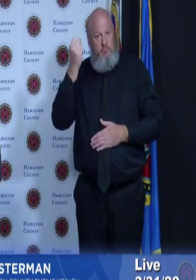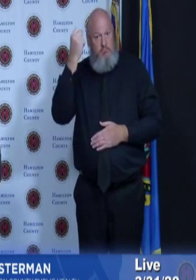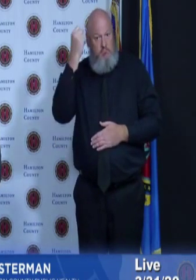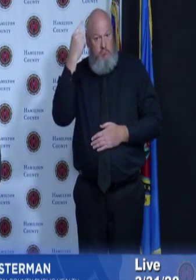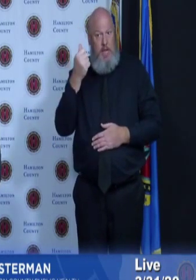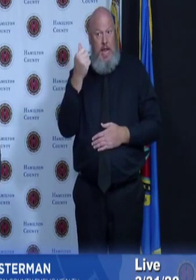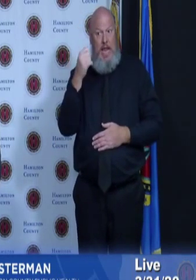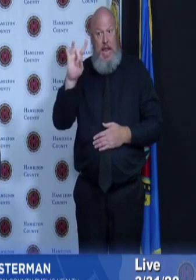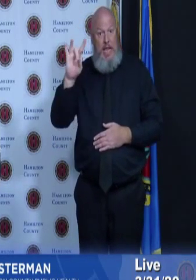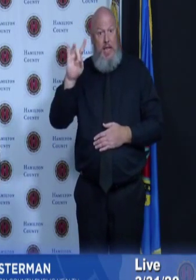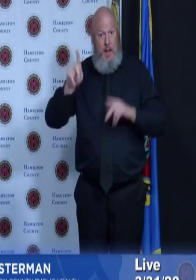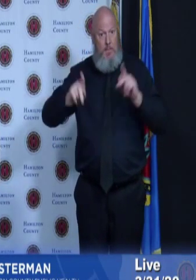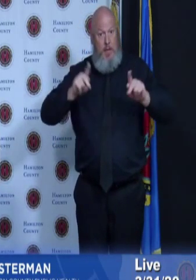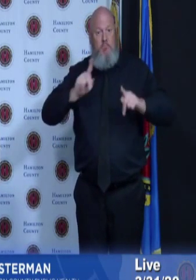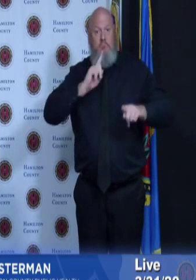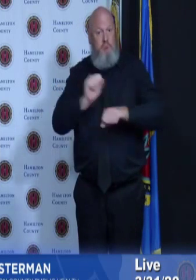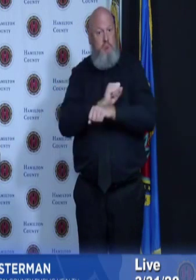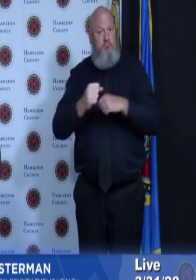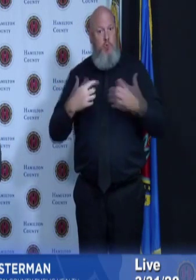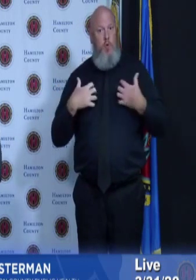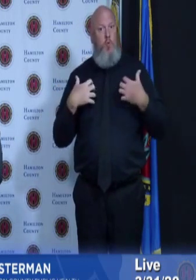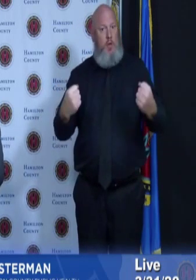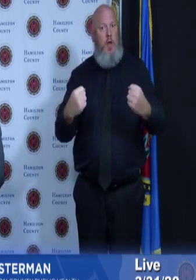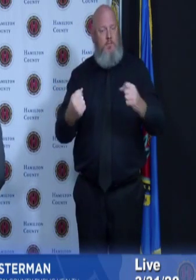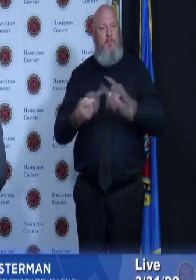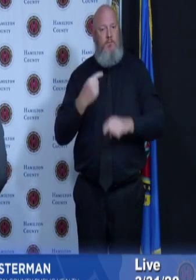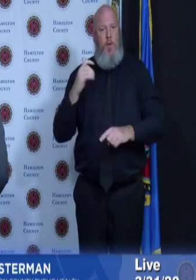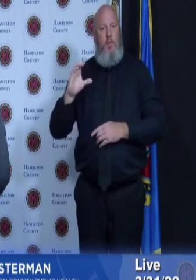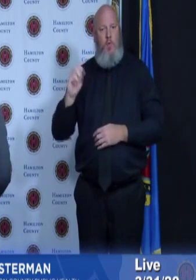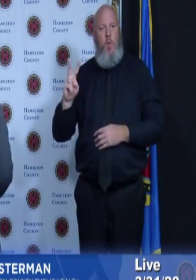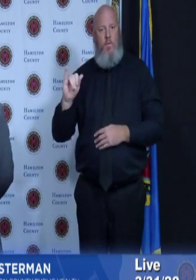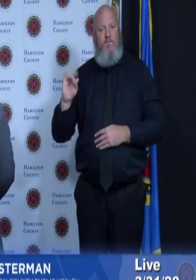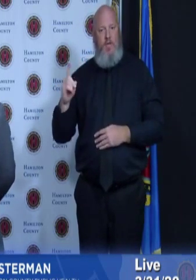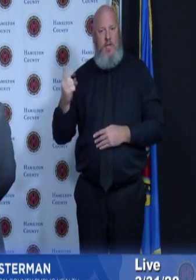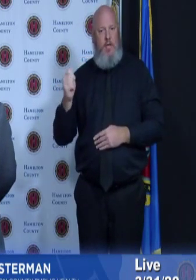important to remember I also want to share every day or every Wednesday